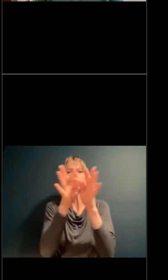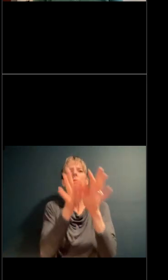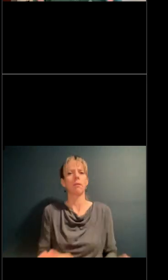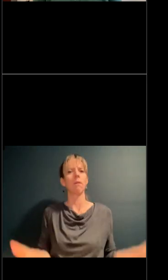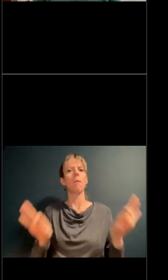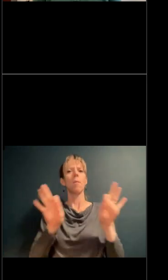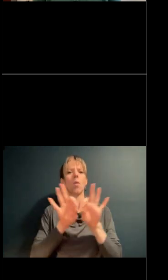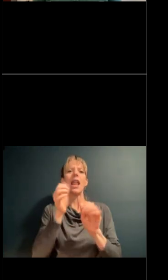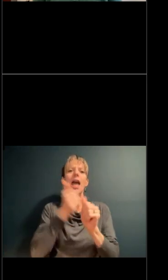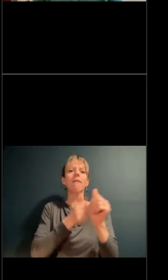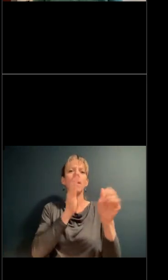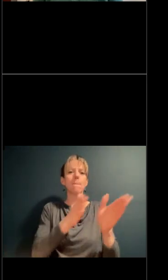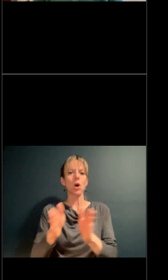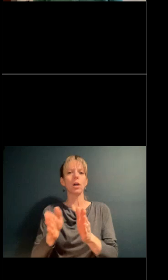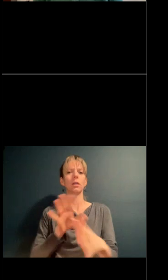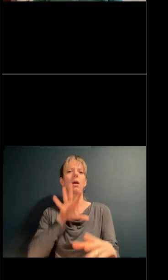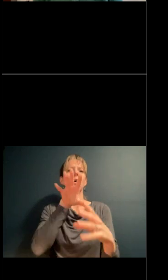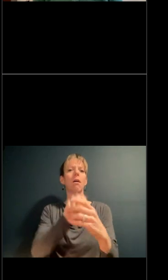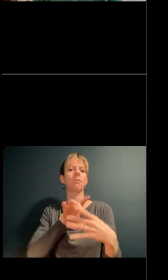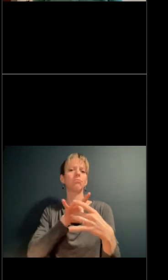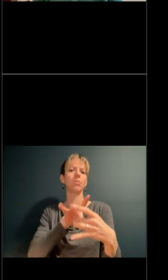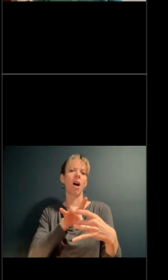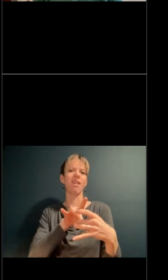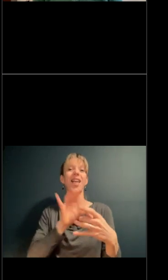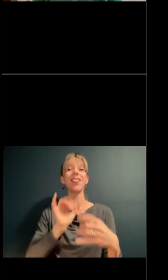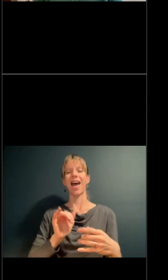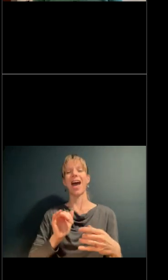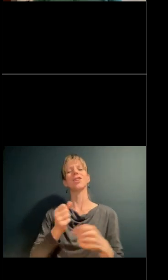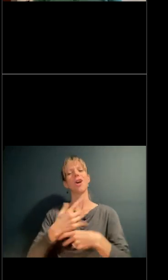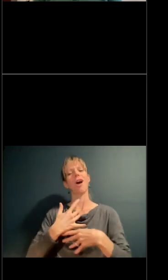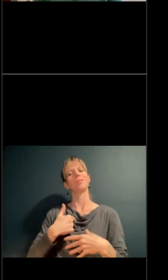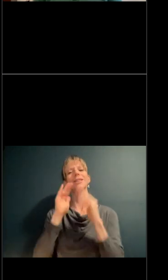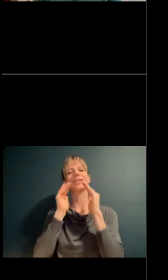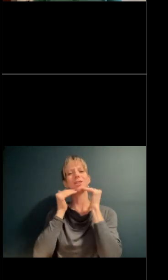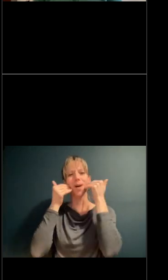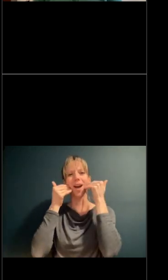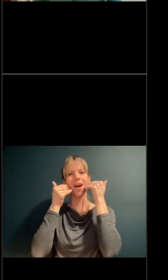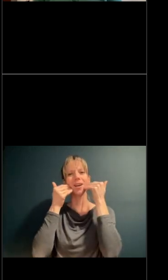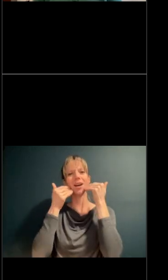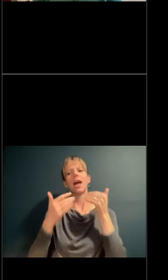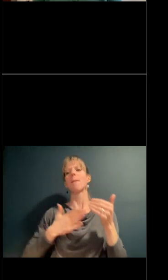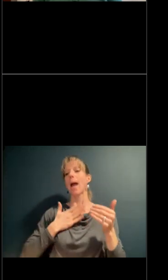That's the work that makes me smile, and I'm grateful to go about it alongside all of you.